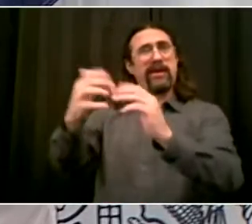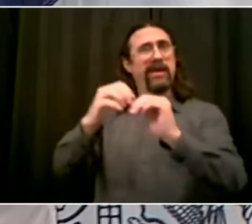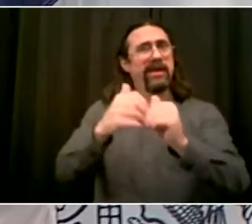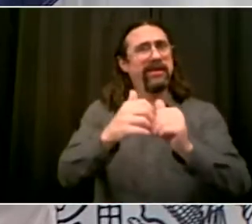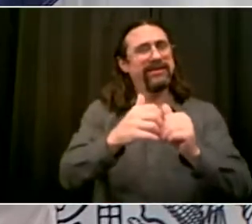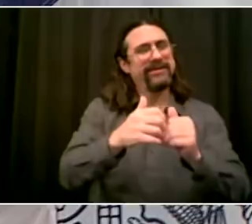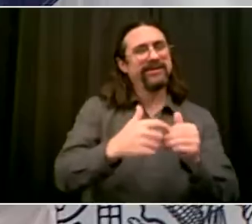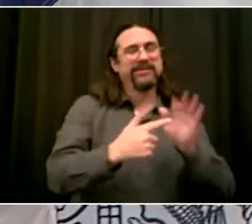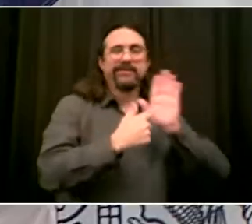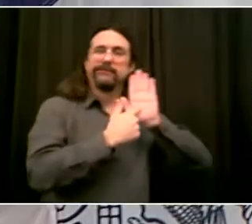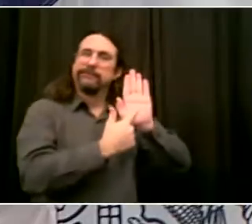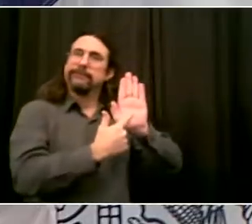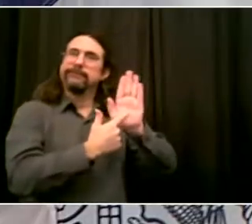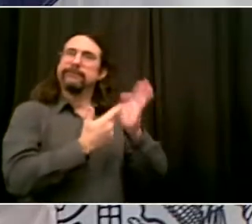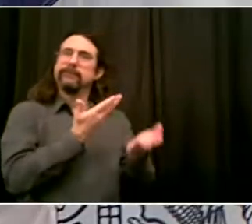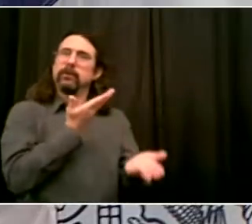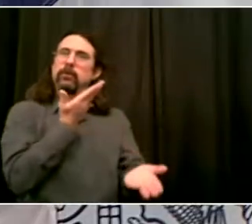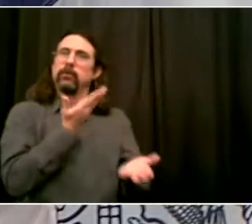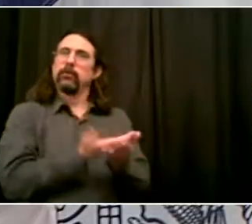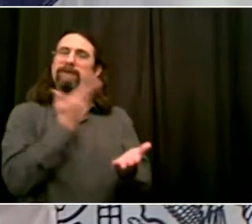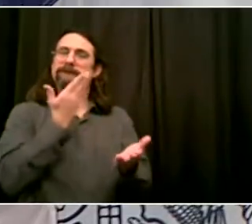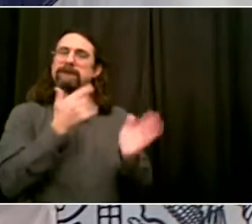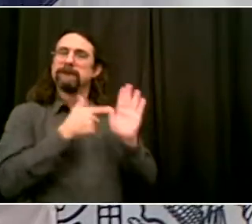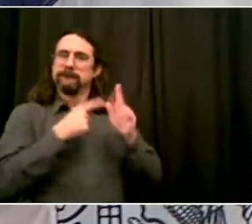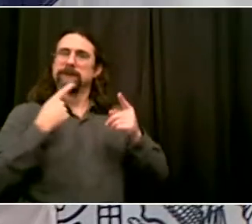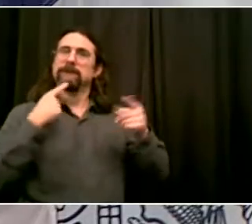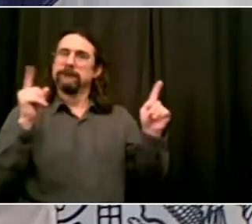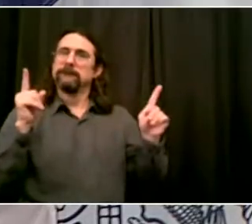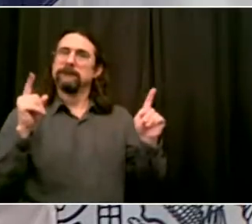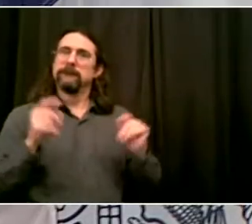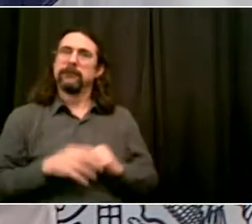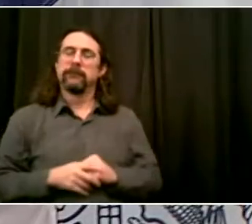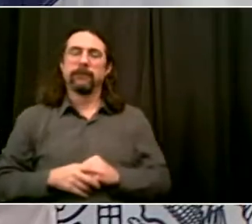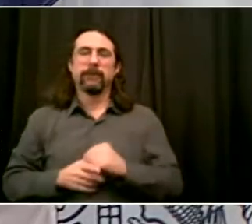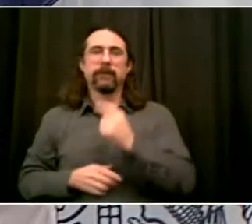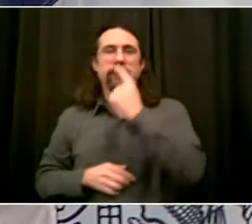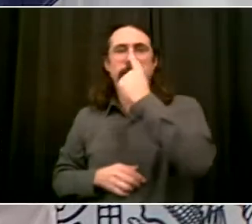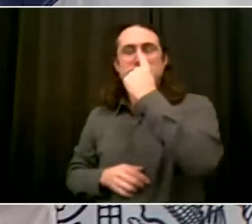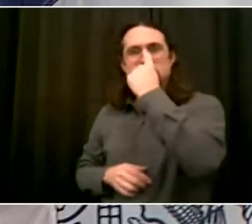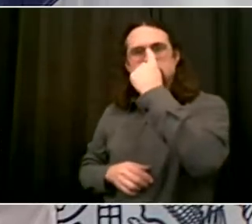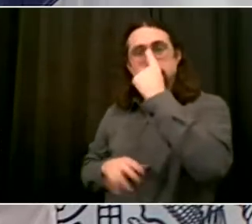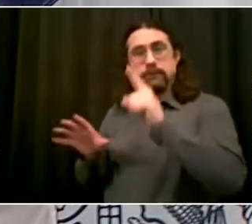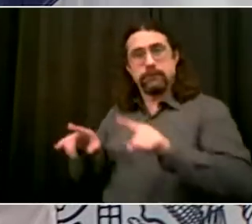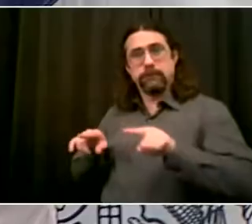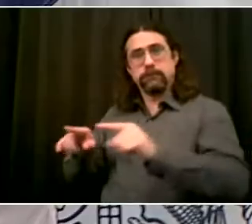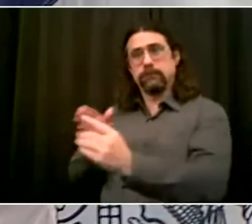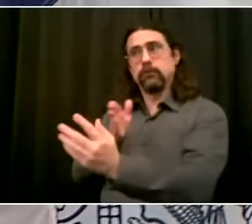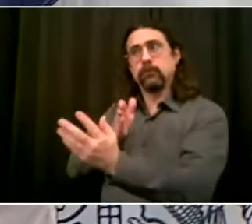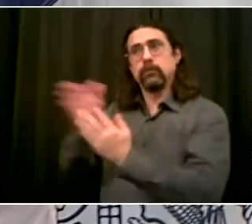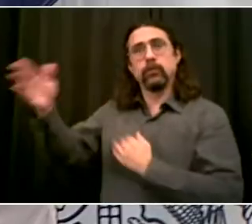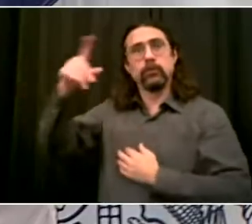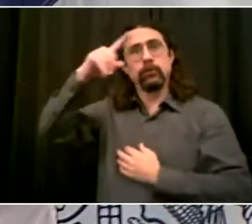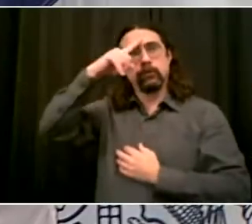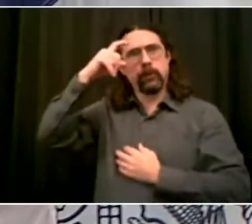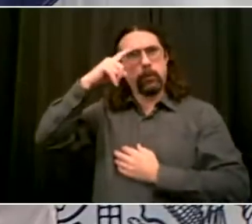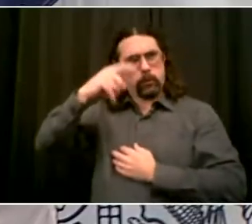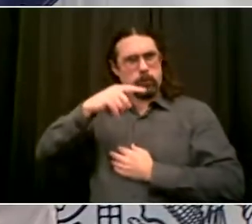BEING ONE OF THEHE SAFEST PLACES IN THE COUNTRY. WE AVHE E A NEW